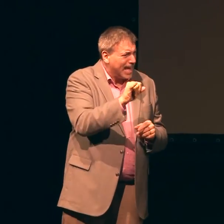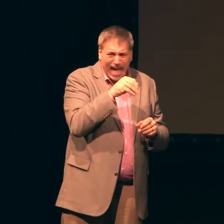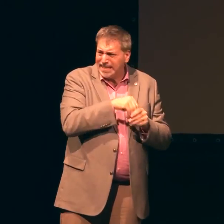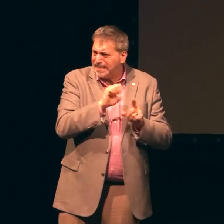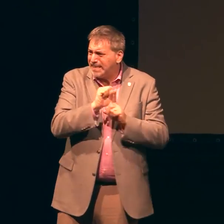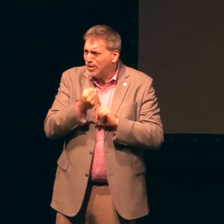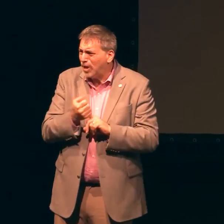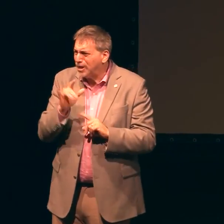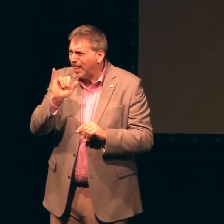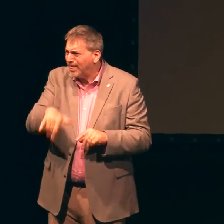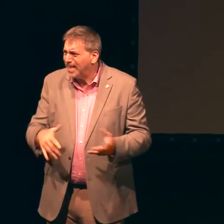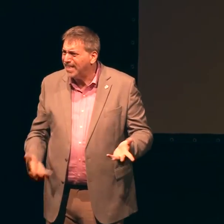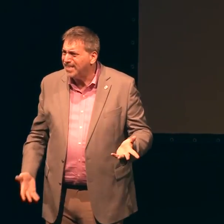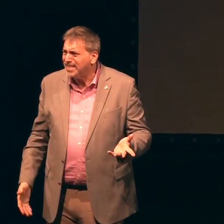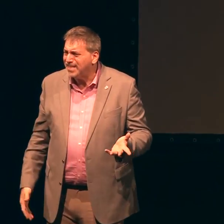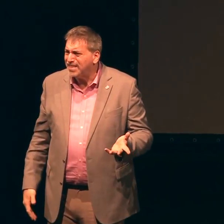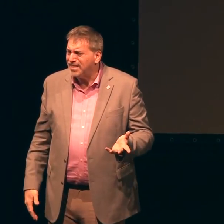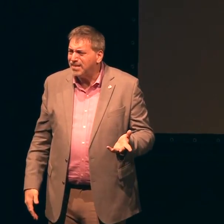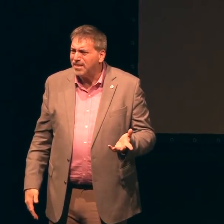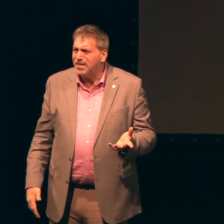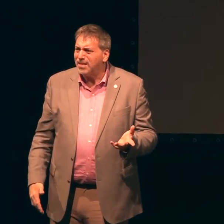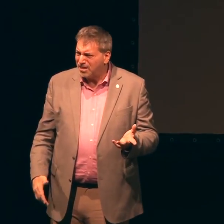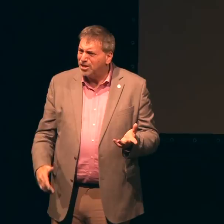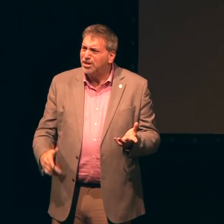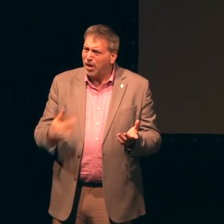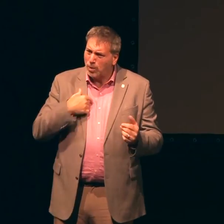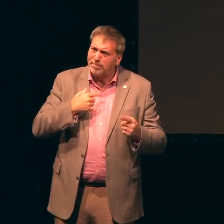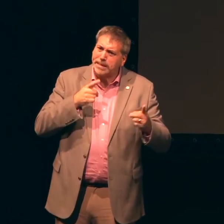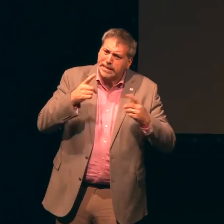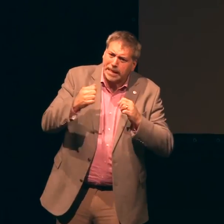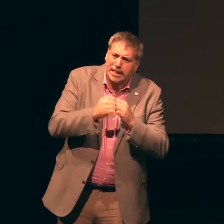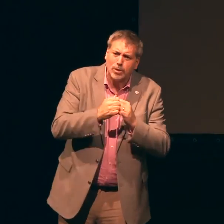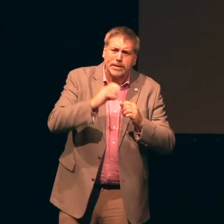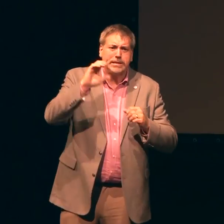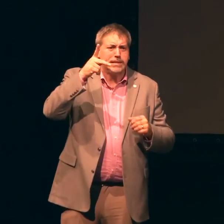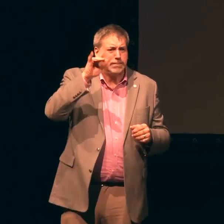interpreters so they have a CDI in this situation to clarify communication. So we've been